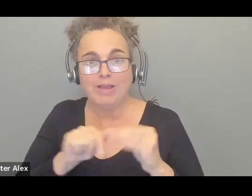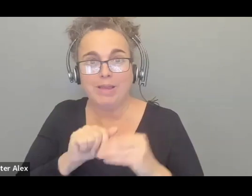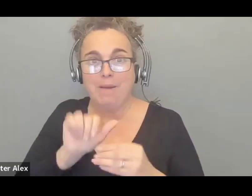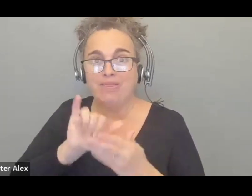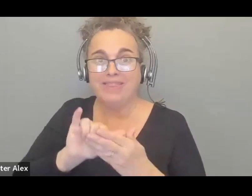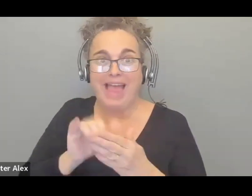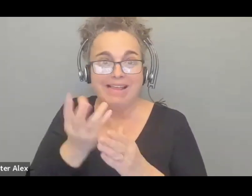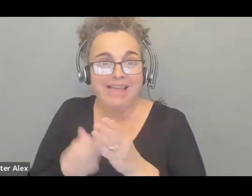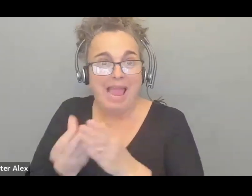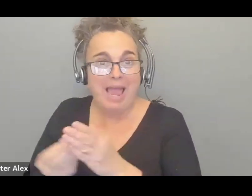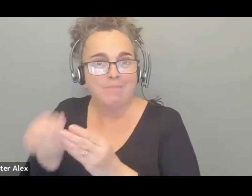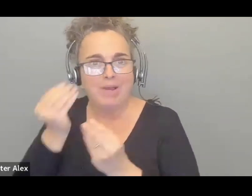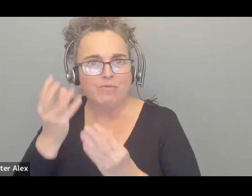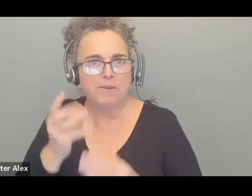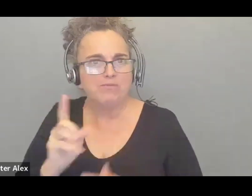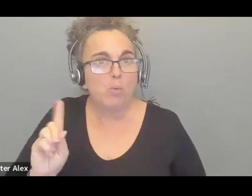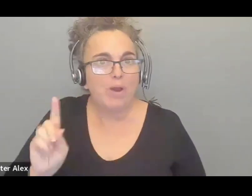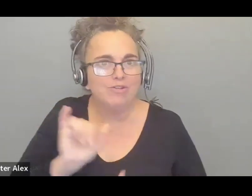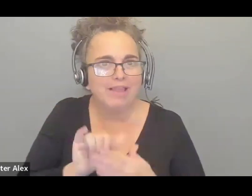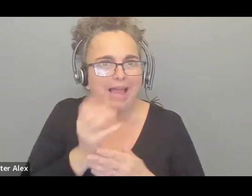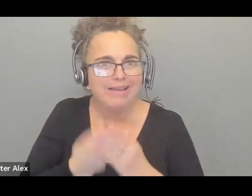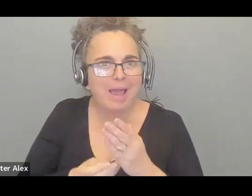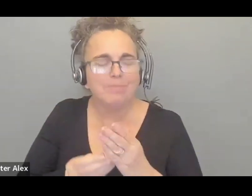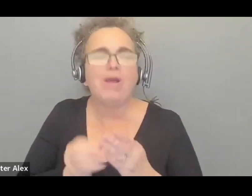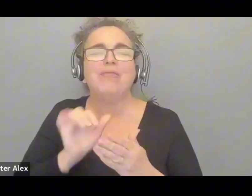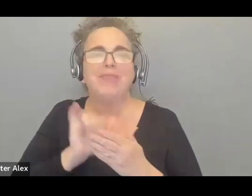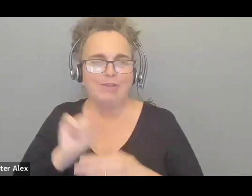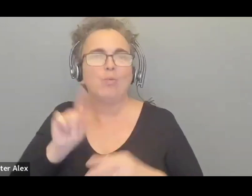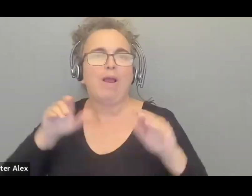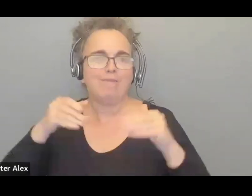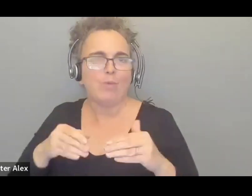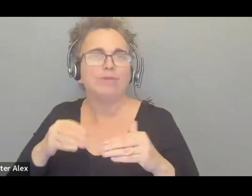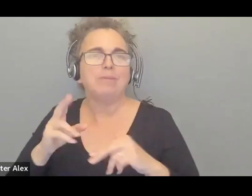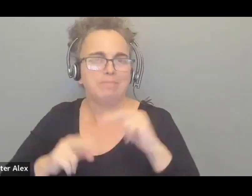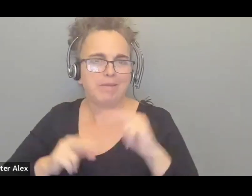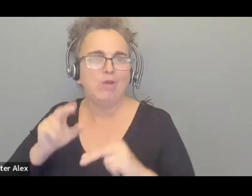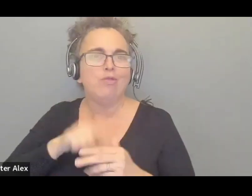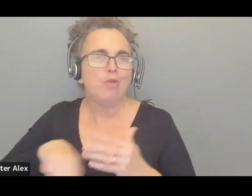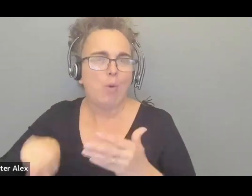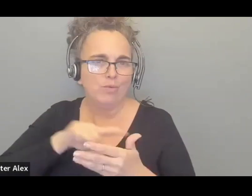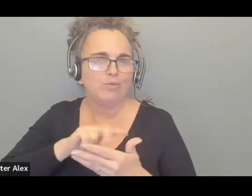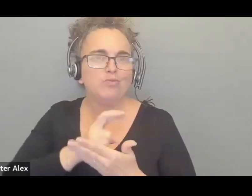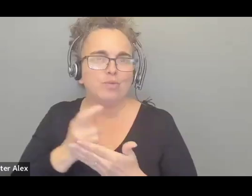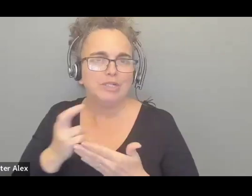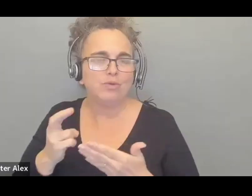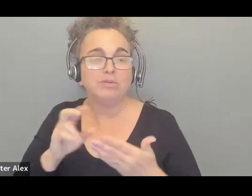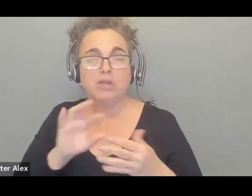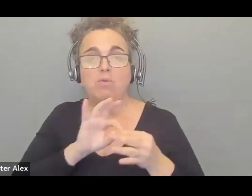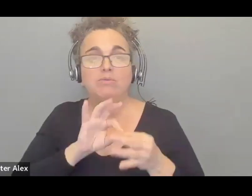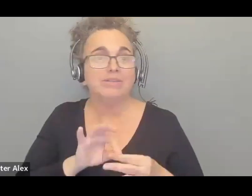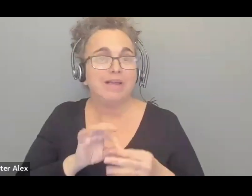it's like, where's the gap? And then that's where I start building the resources that I need. And, and it, it also ties to kind of like building templates,